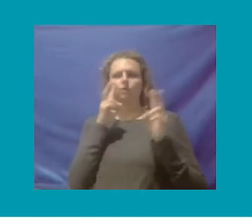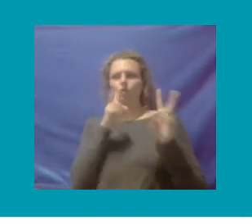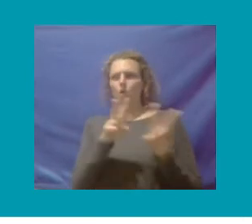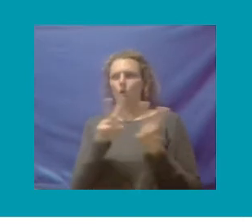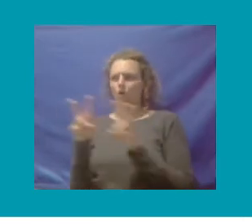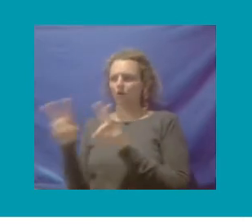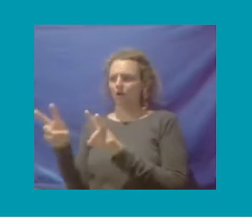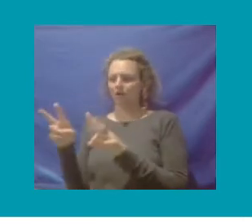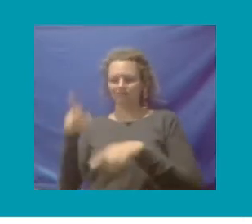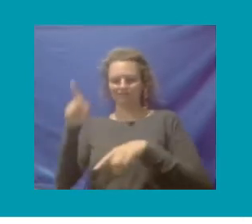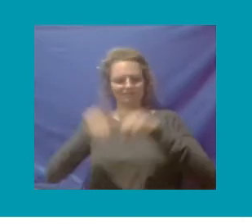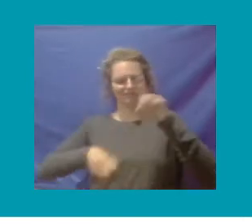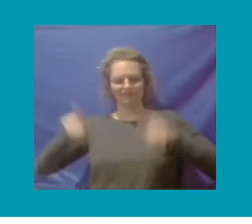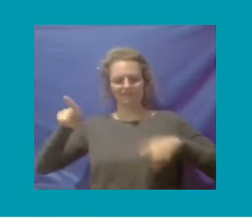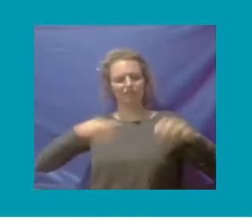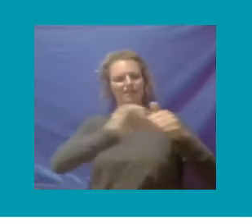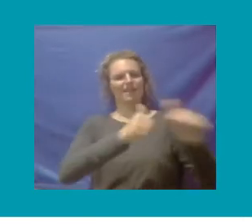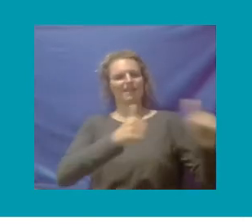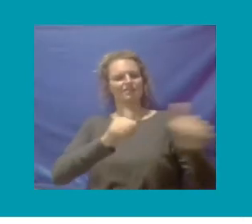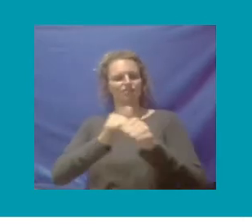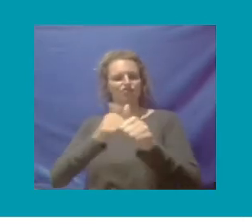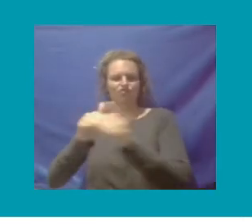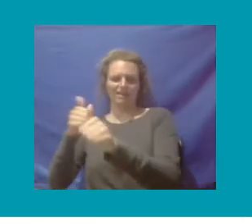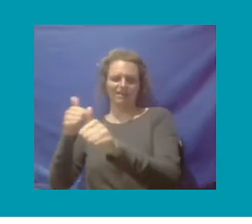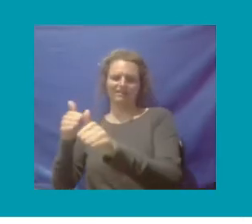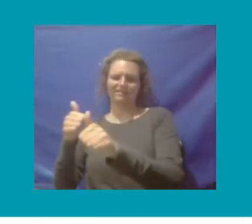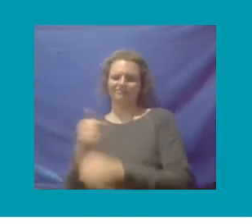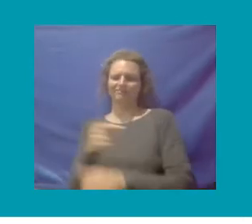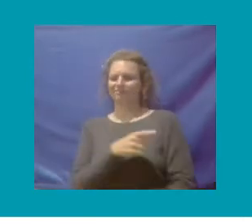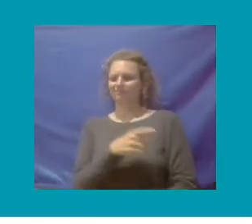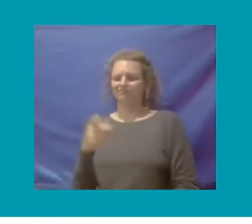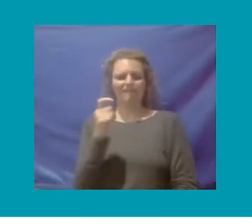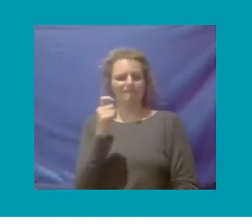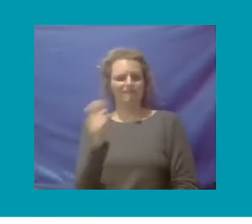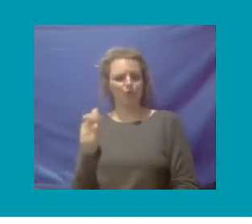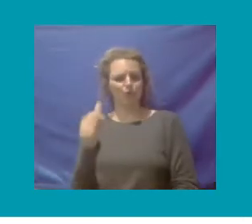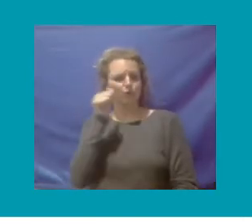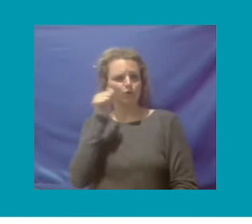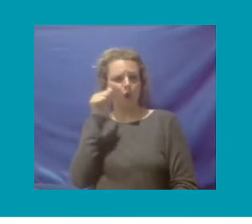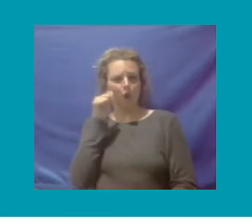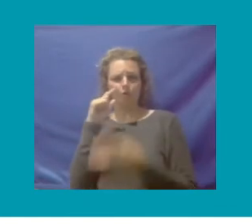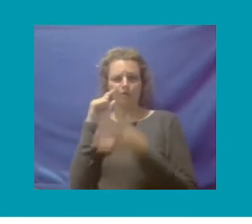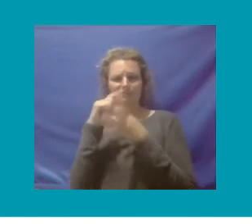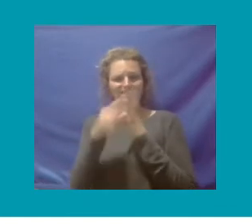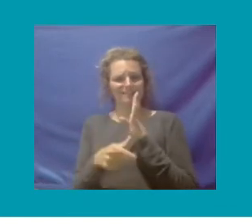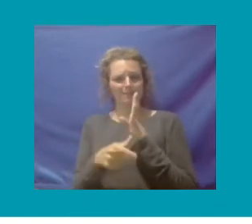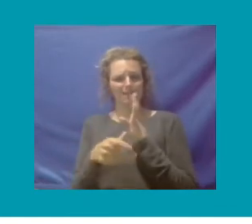there's very little almost no disability representation. And so having access to coaches